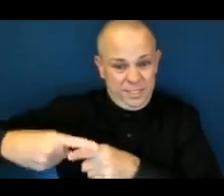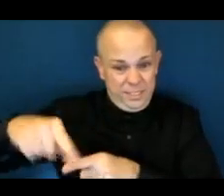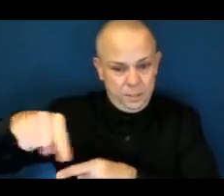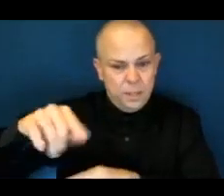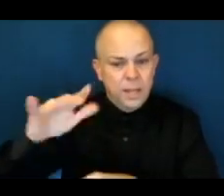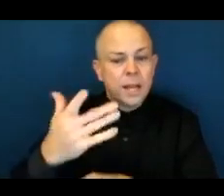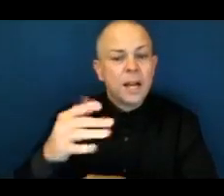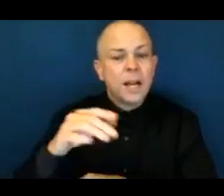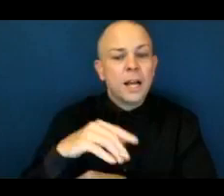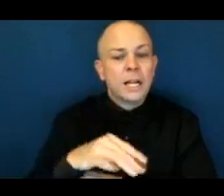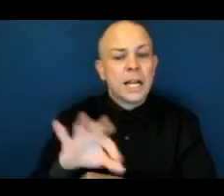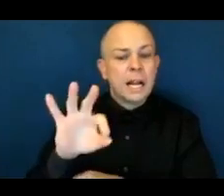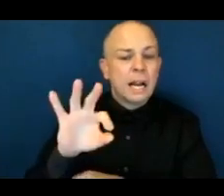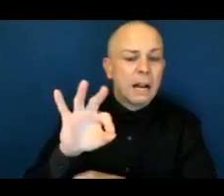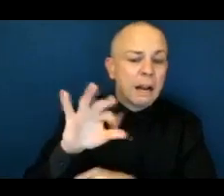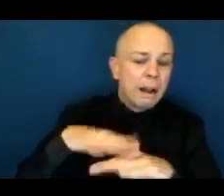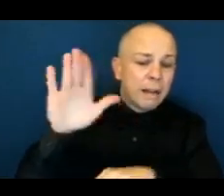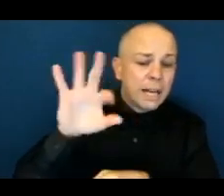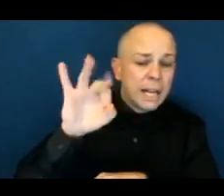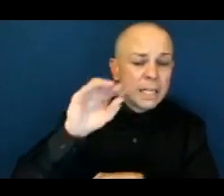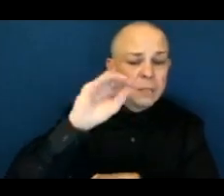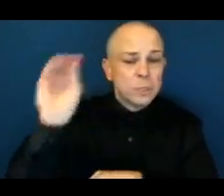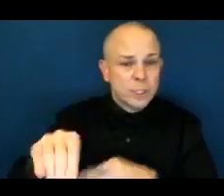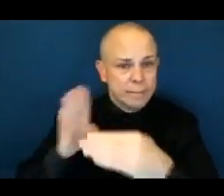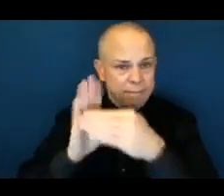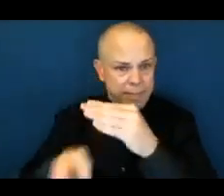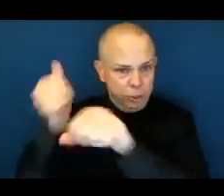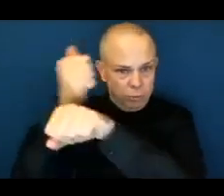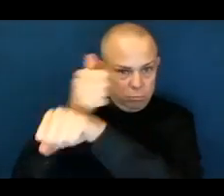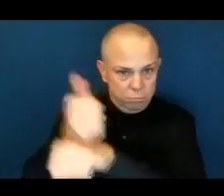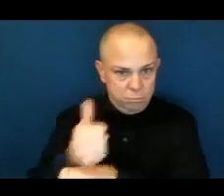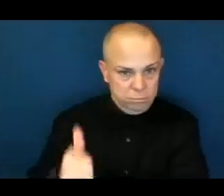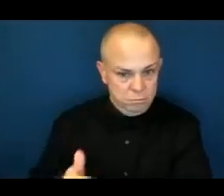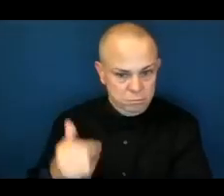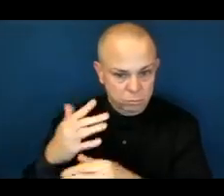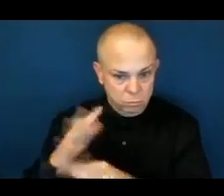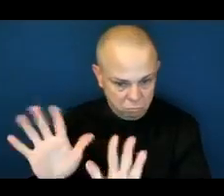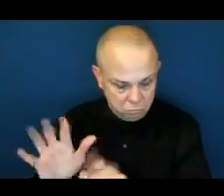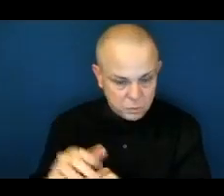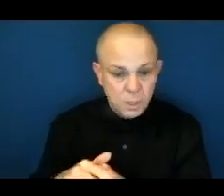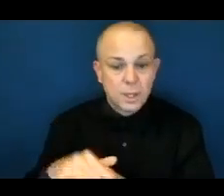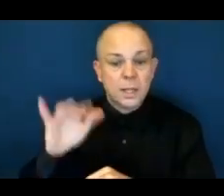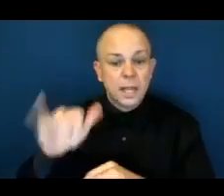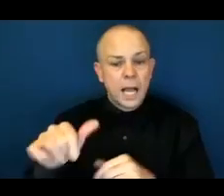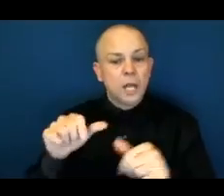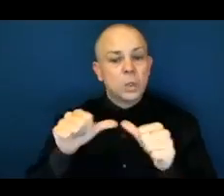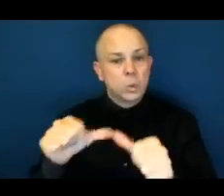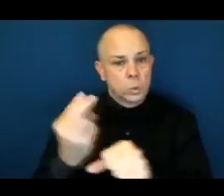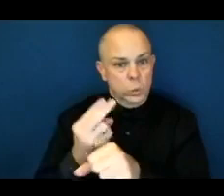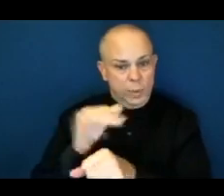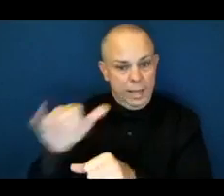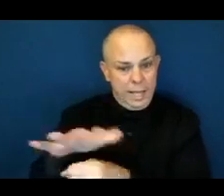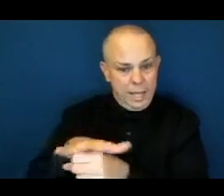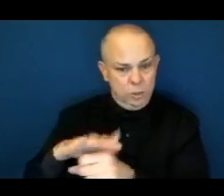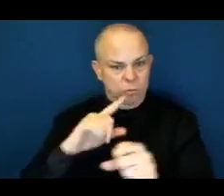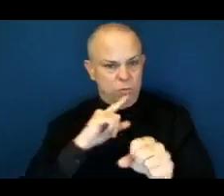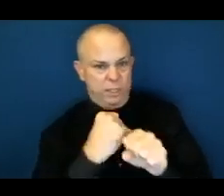that is needed in order to use this as a holding feature in addition to all the equipment everything last piece